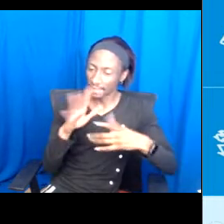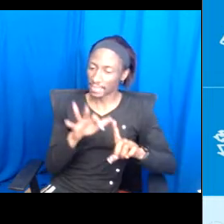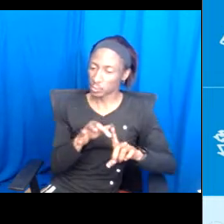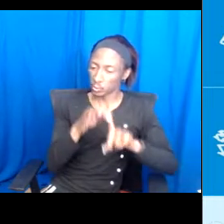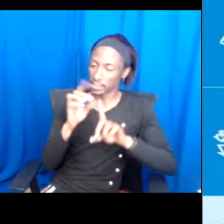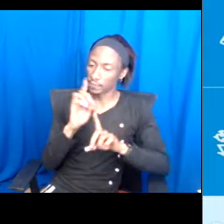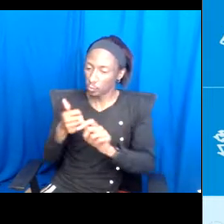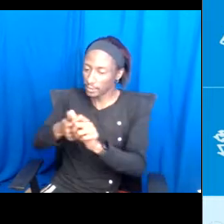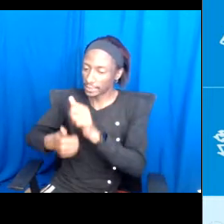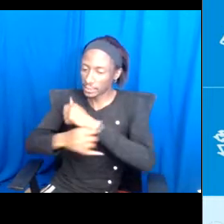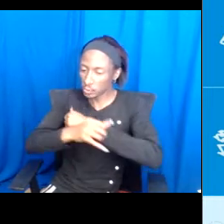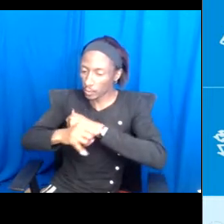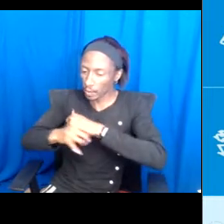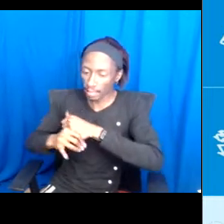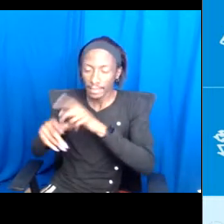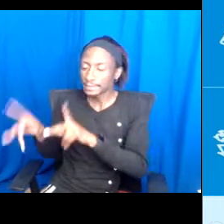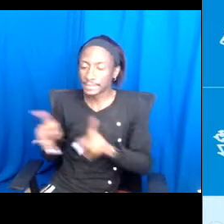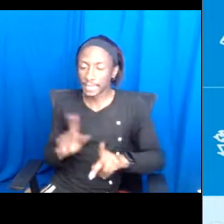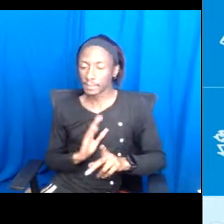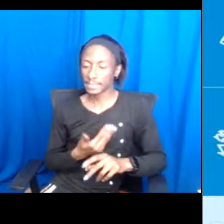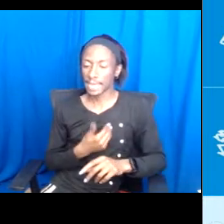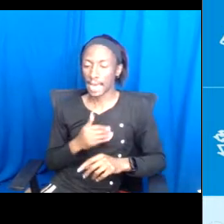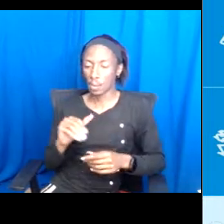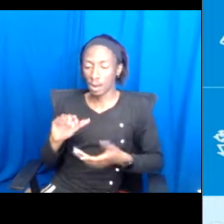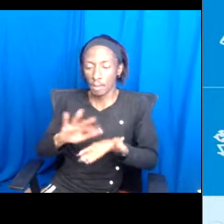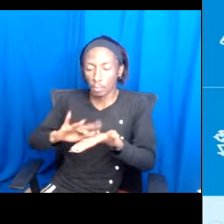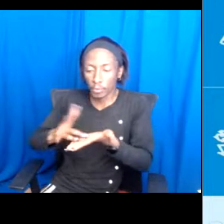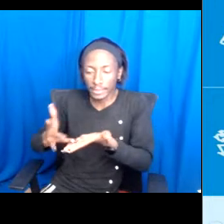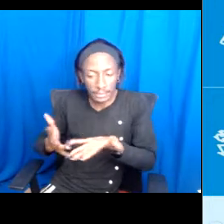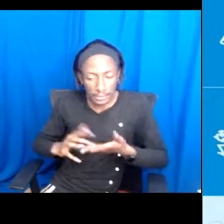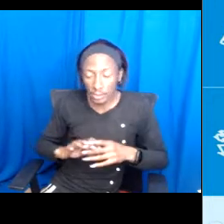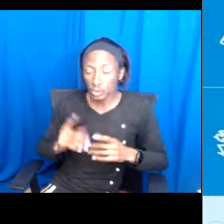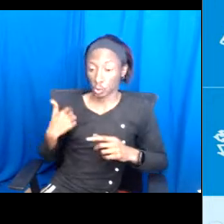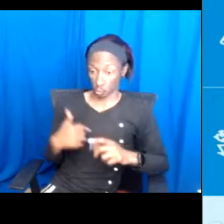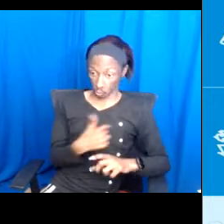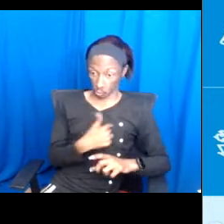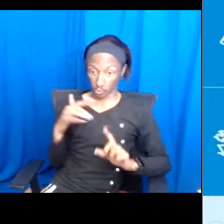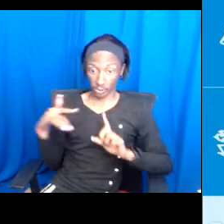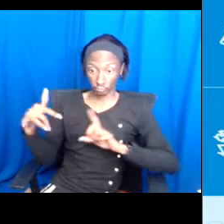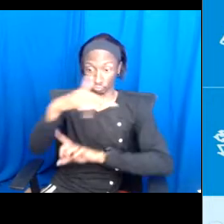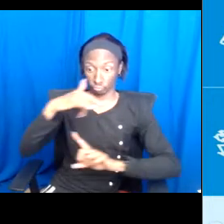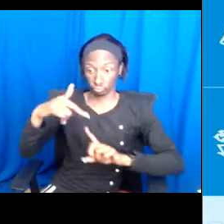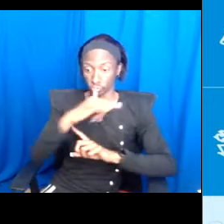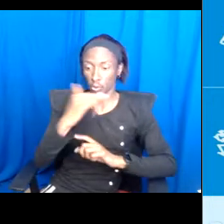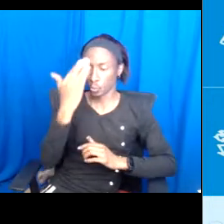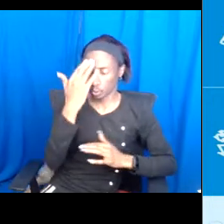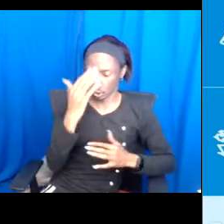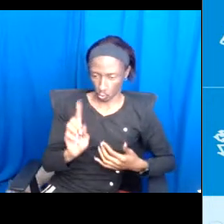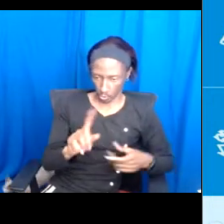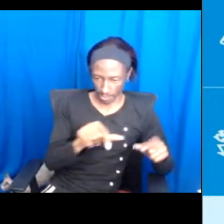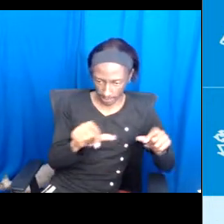Much like our fingerprints or our thumbprints. So when we're circling overhead, we know where we are, we know when we're there.